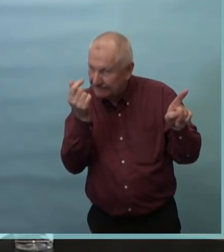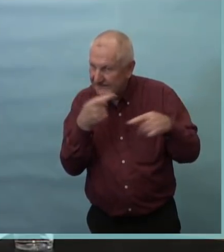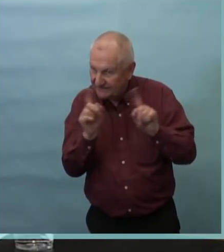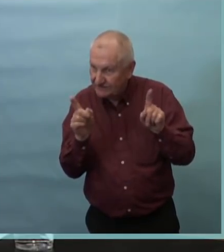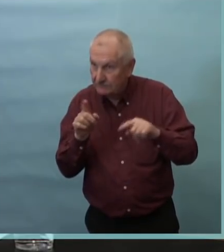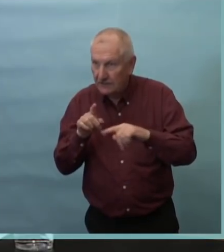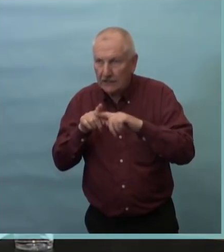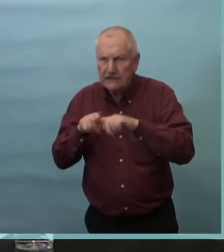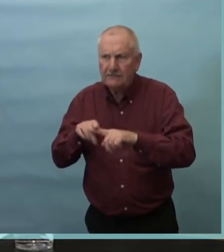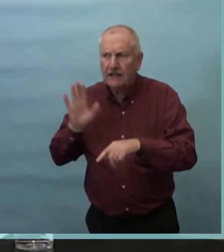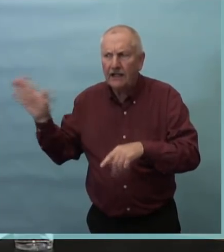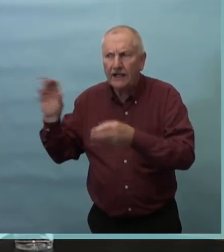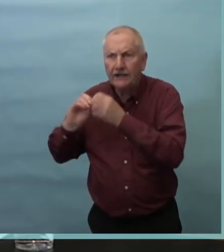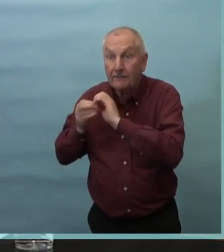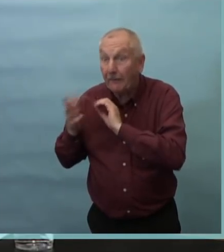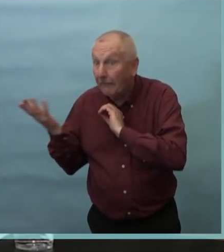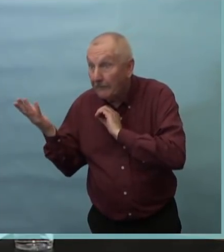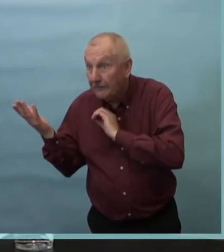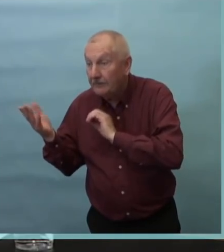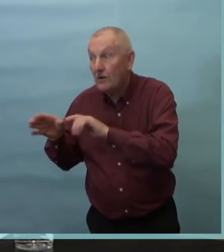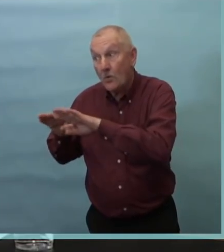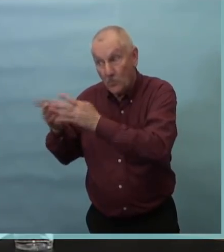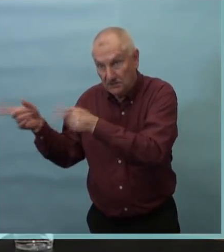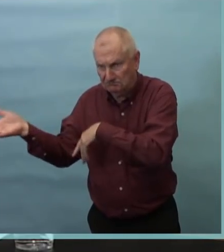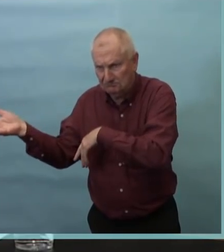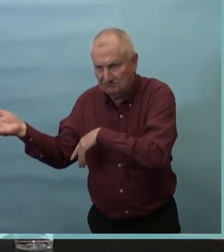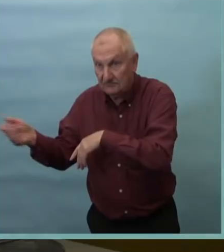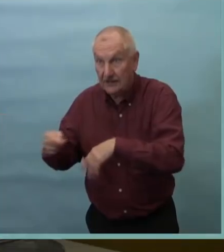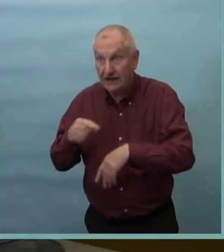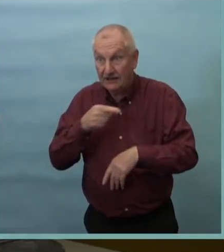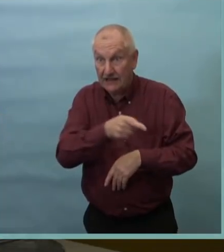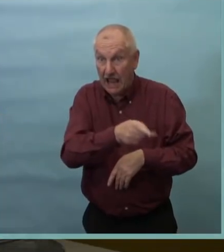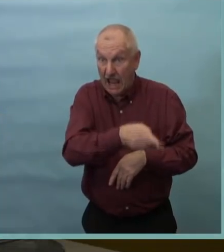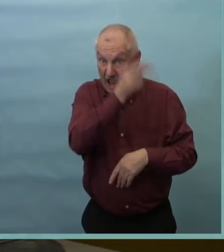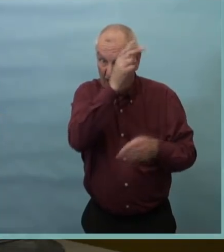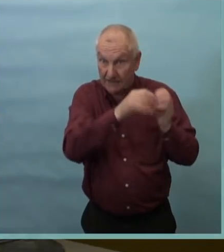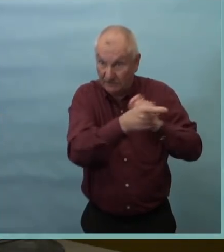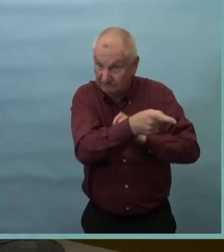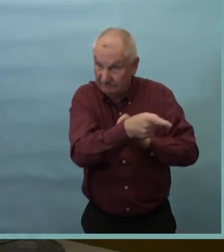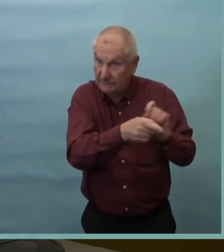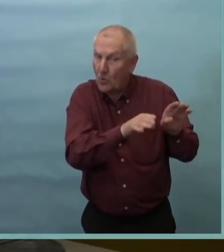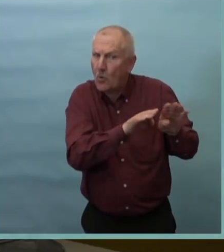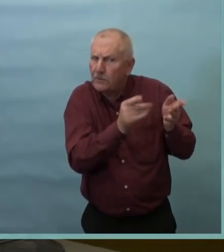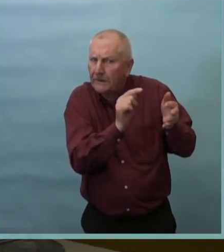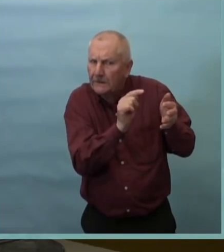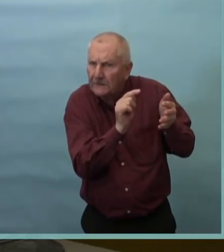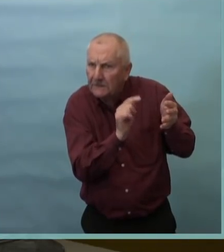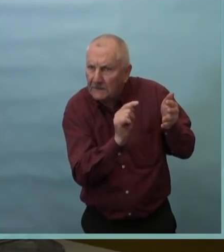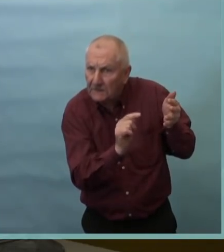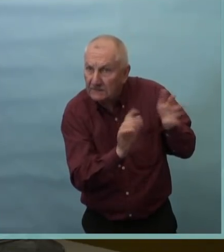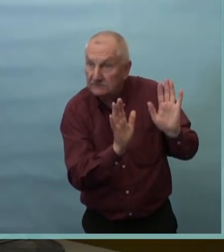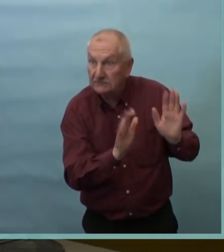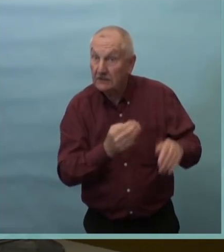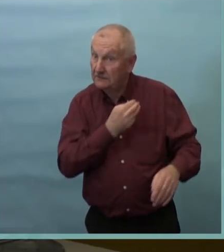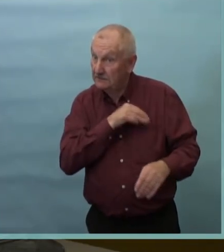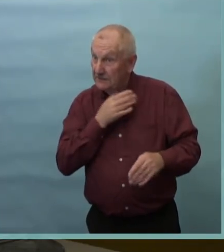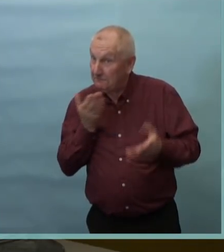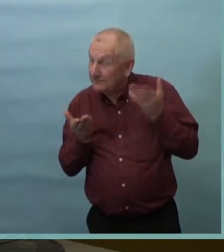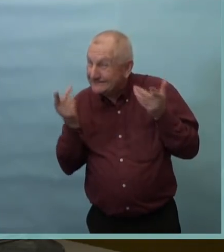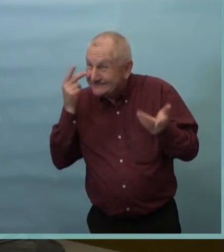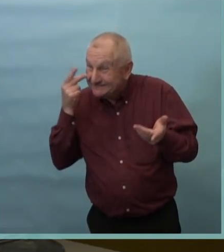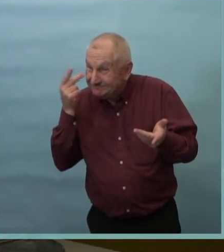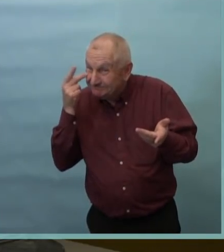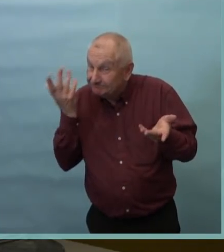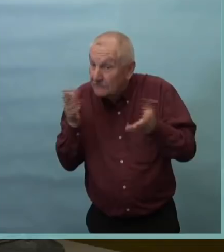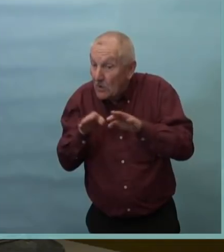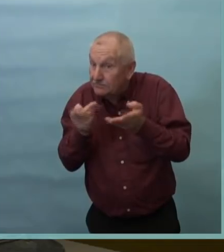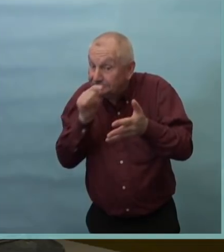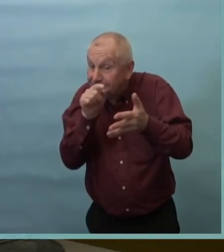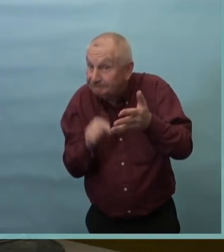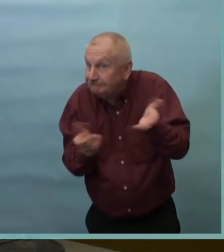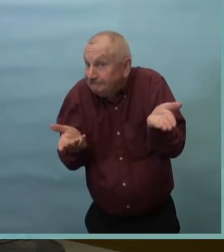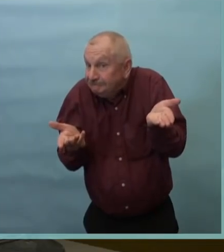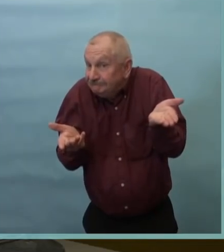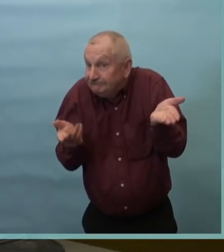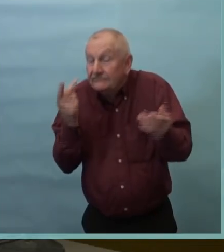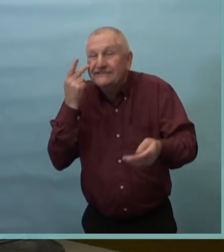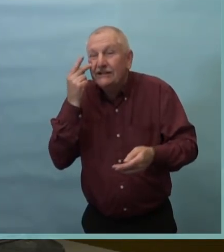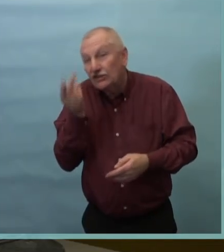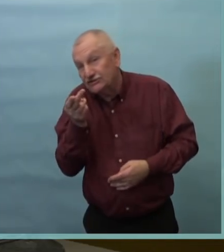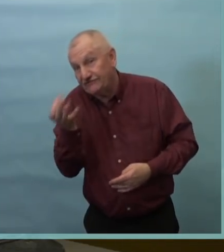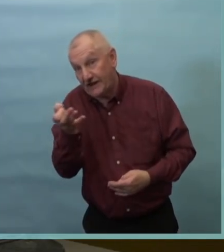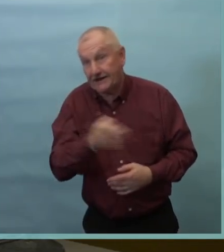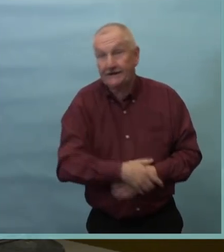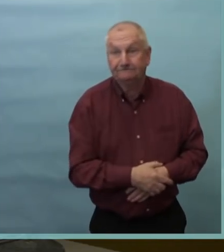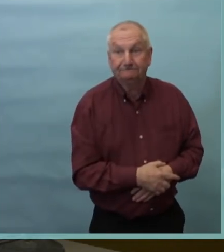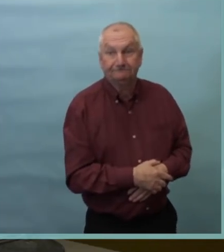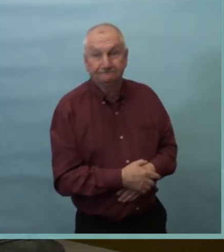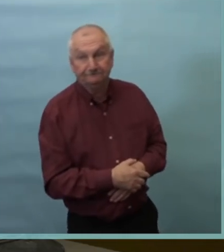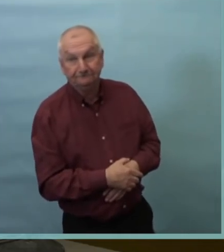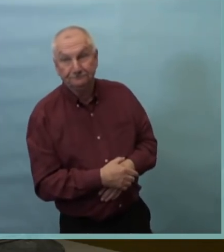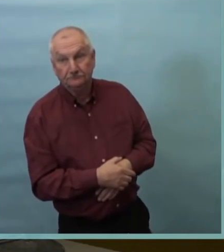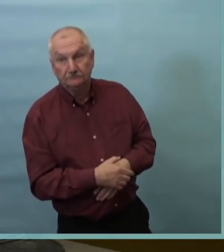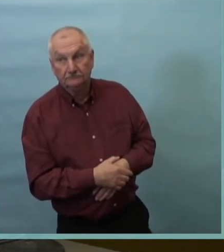do ours very cautiously here from CJ OB Diana welcoming them from 62 JB dr.